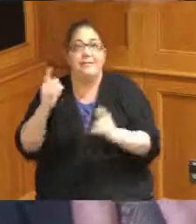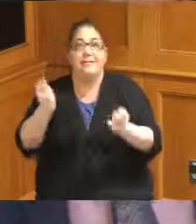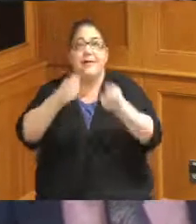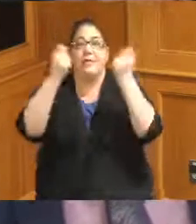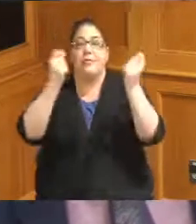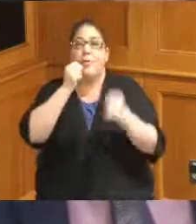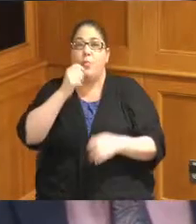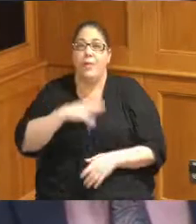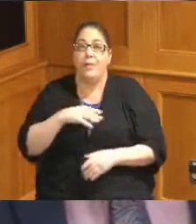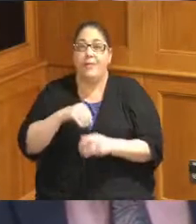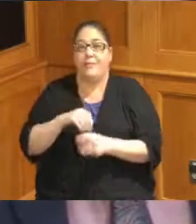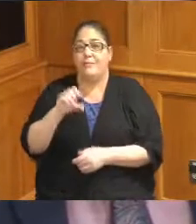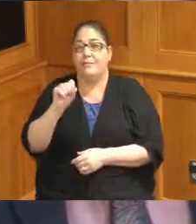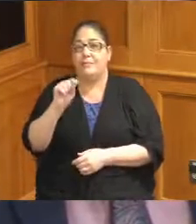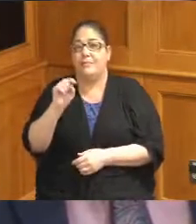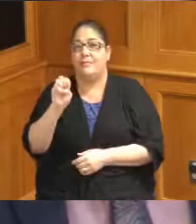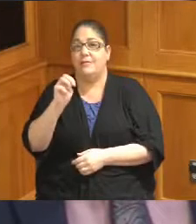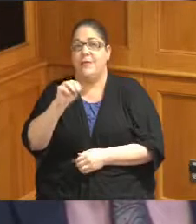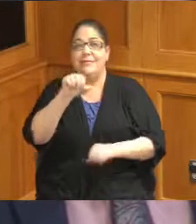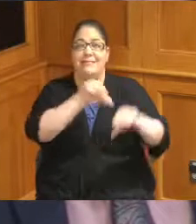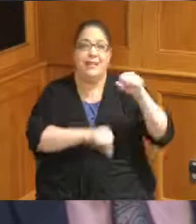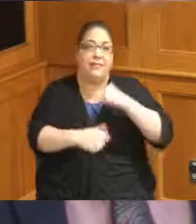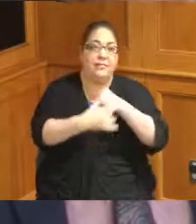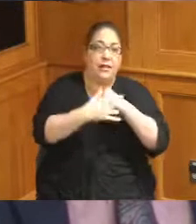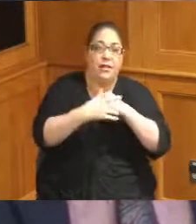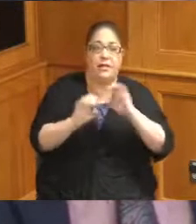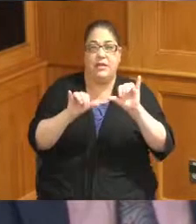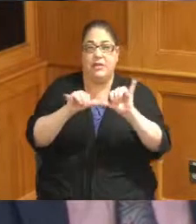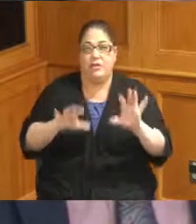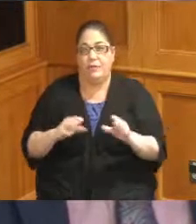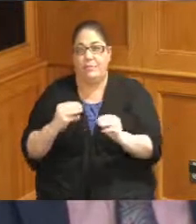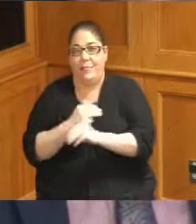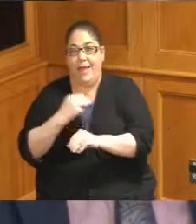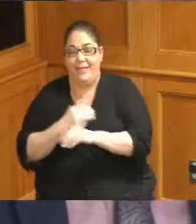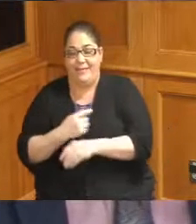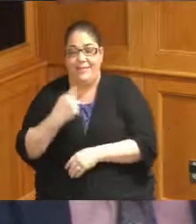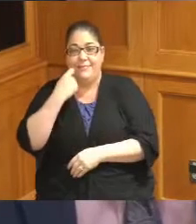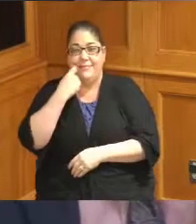in stand at UC and we adjust on the heels of celebrating the women in stem in Hamilton County